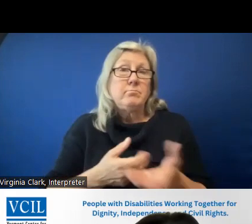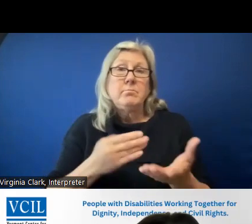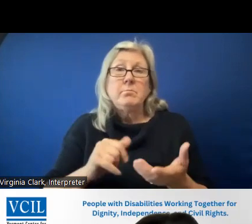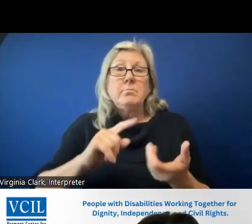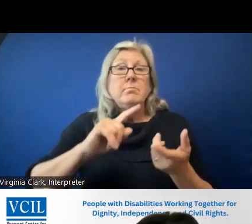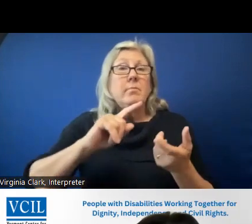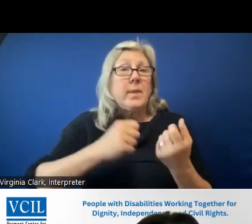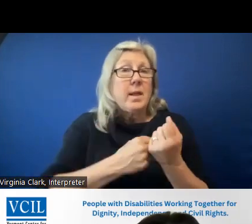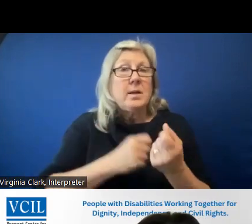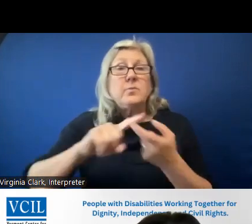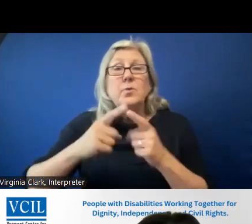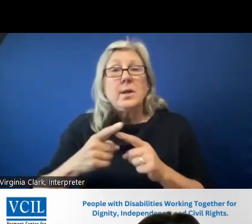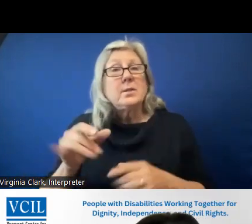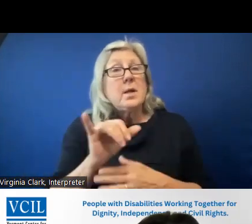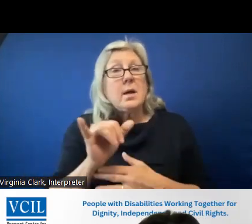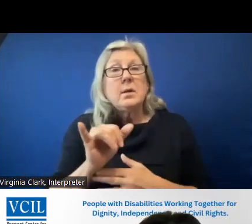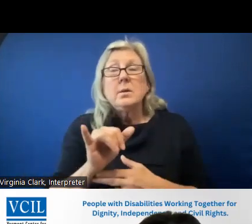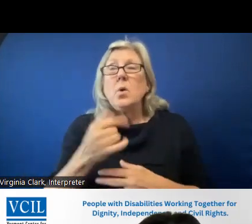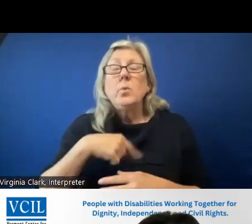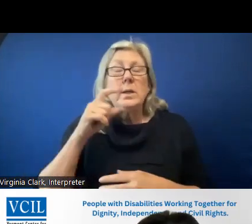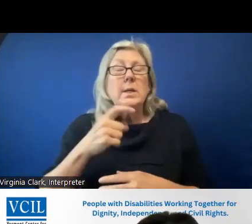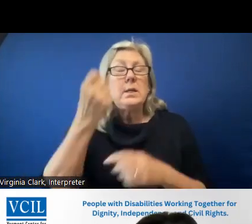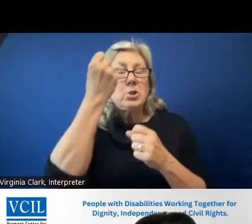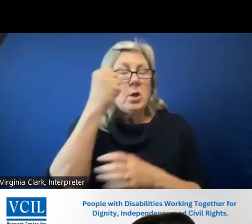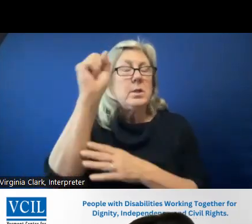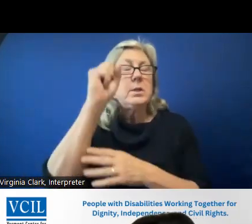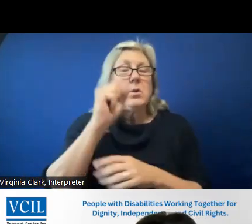we need solidarity in the work ahead. The end of the public health emergency does not